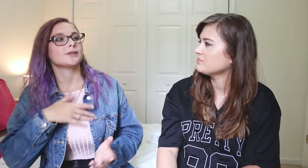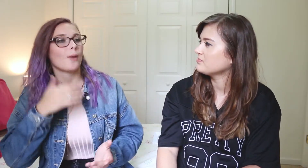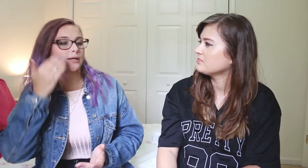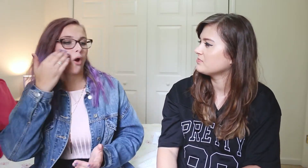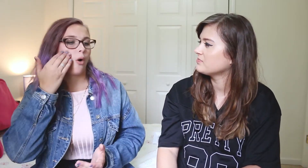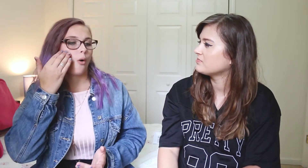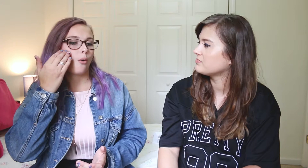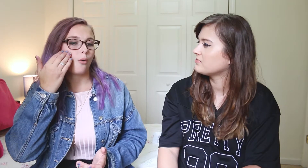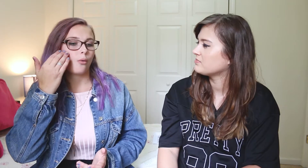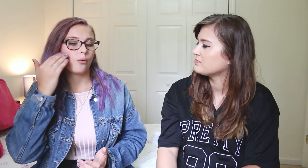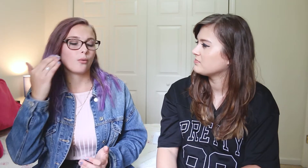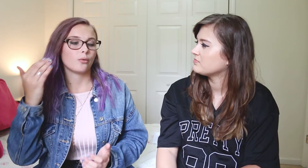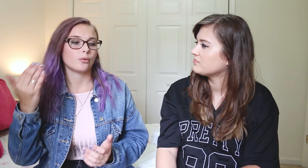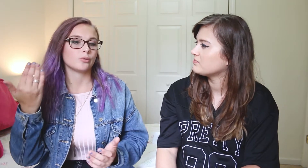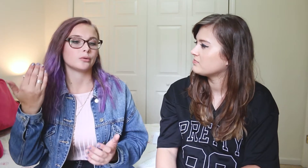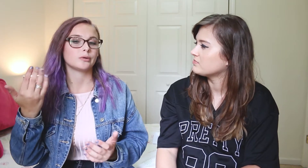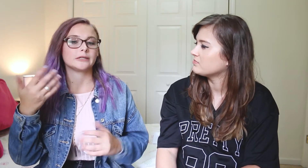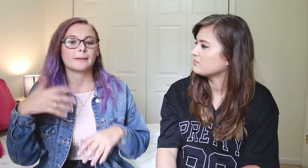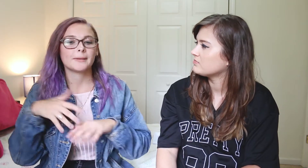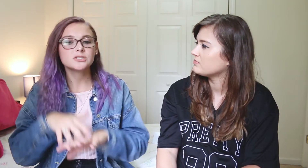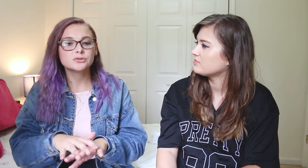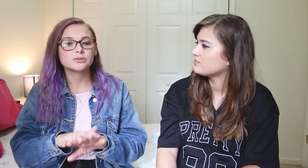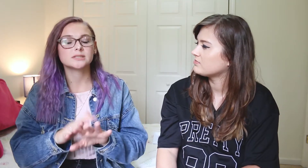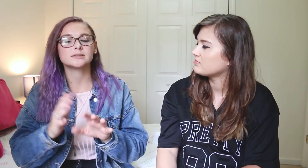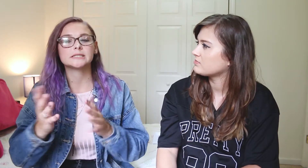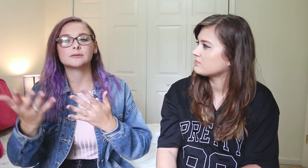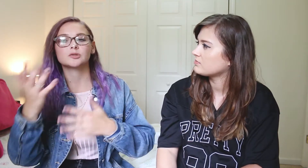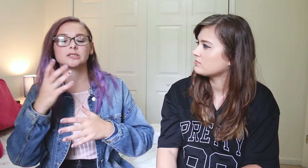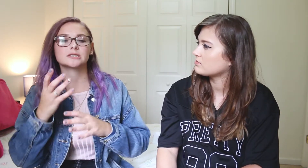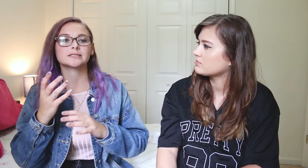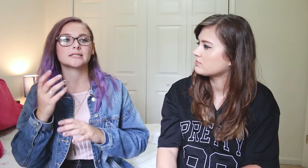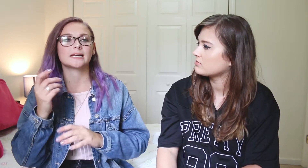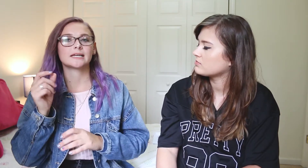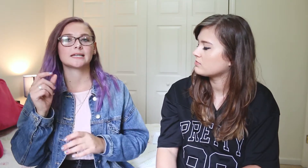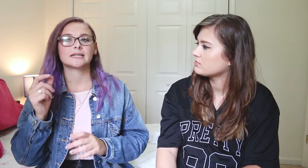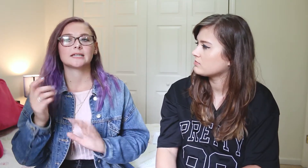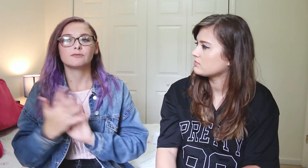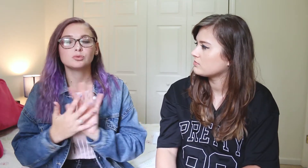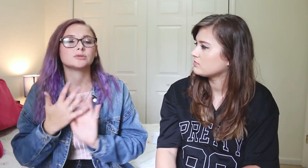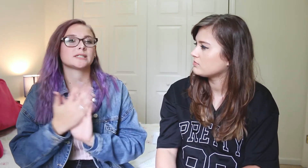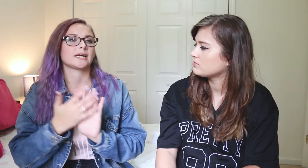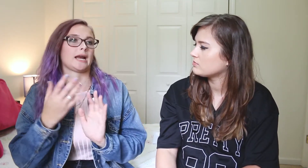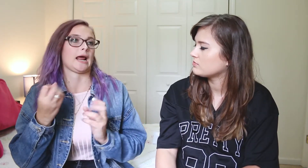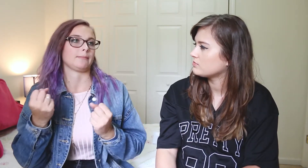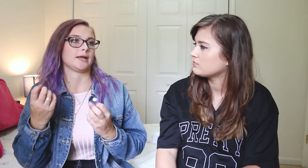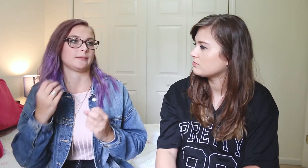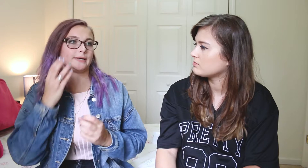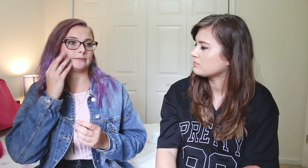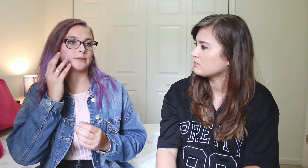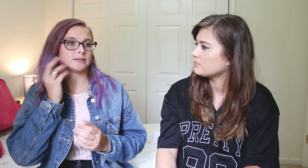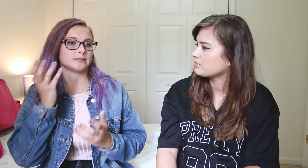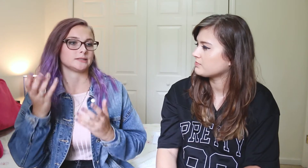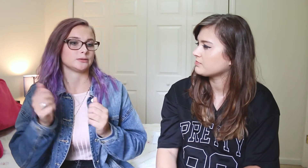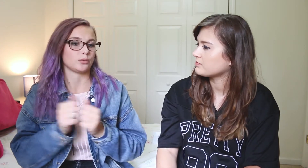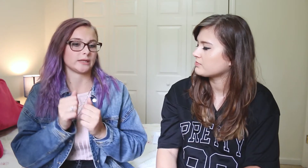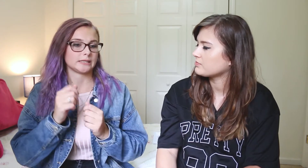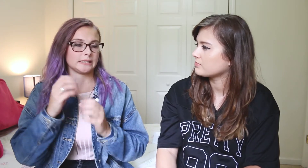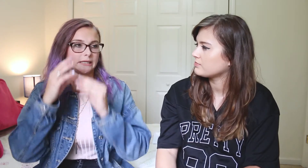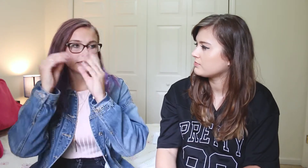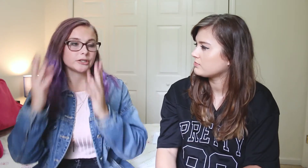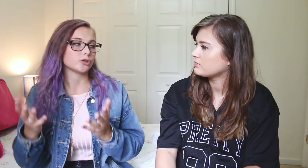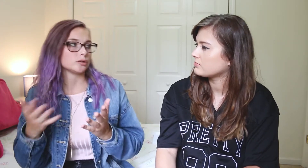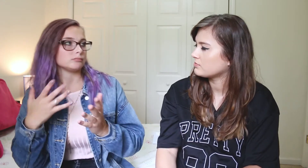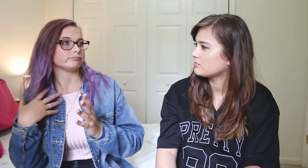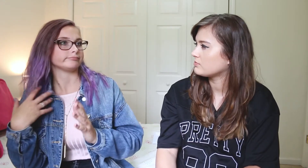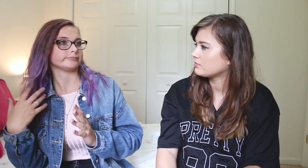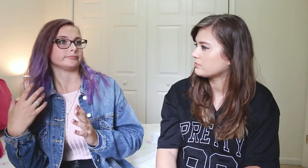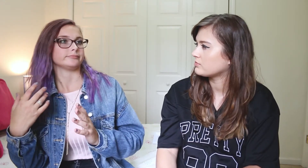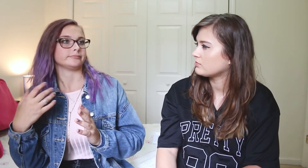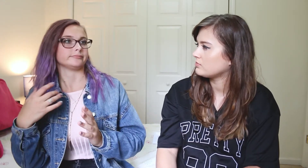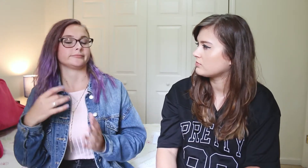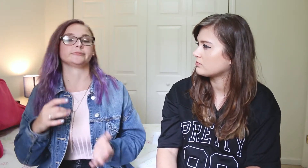I know mainstream is confusing I had many experiences with teachers